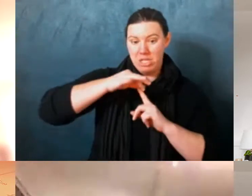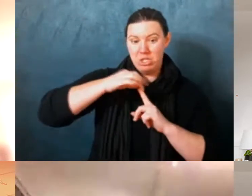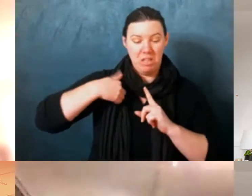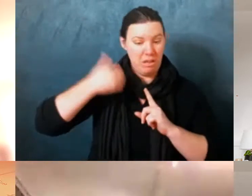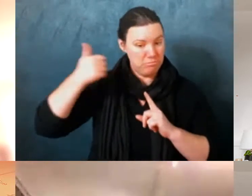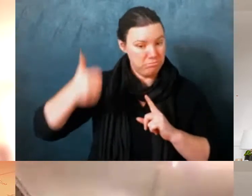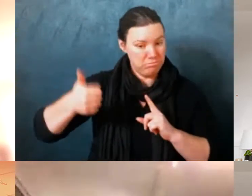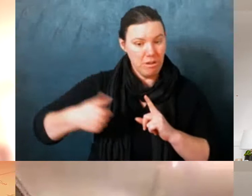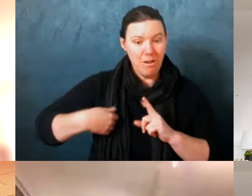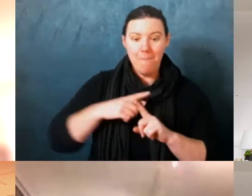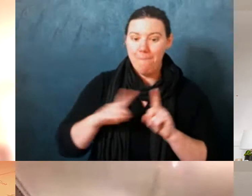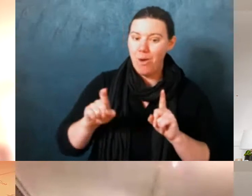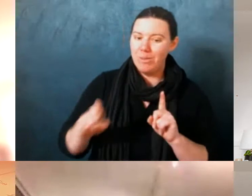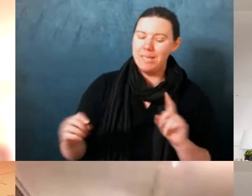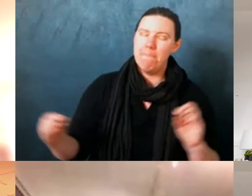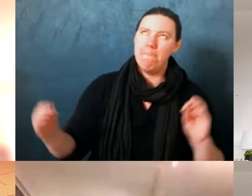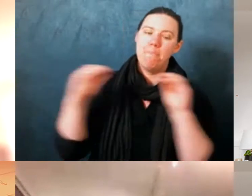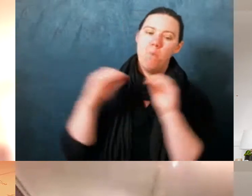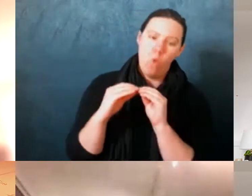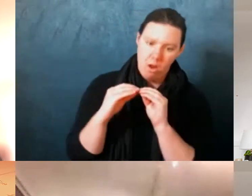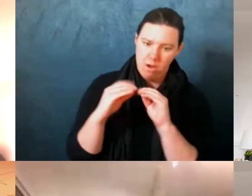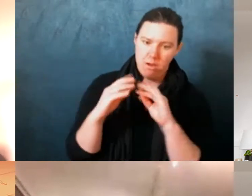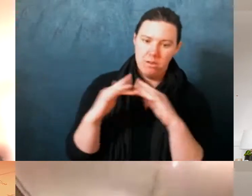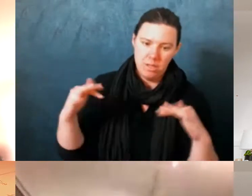that are in our state. Thank you.